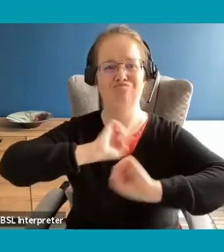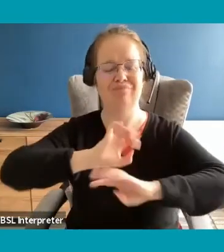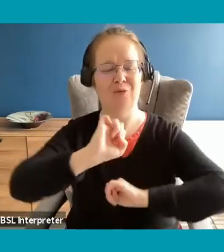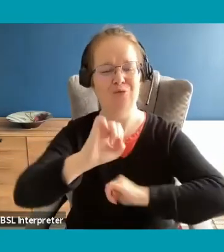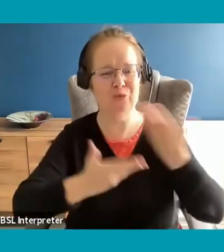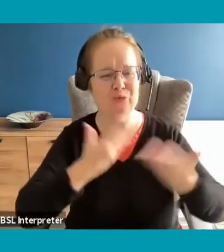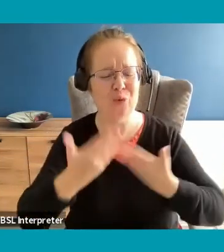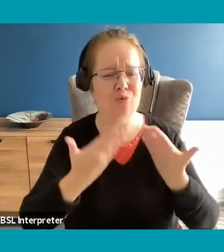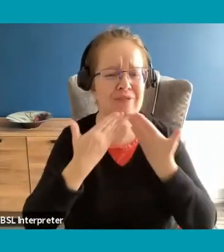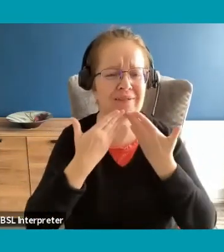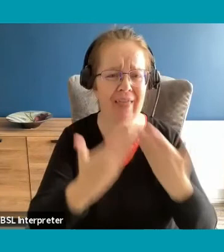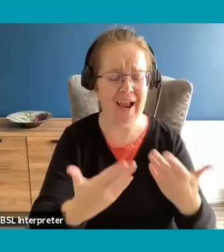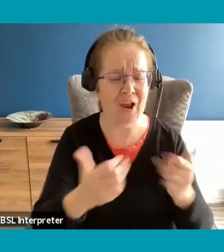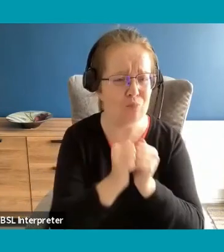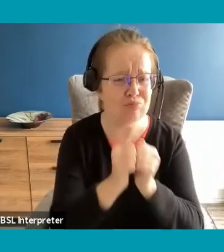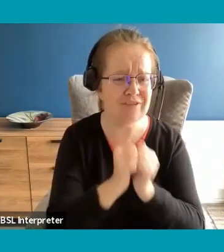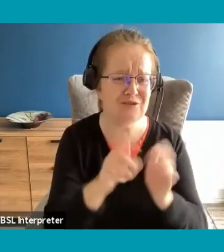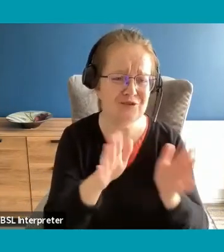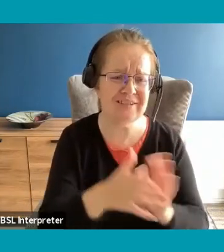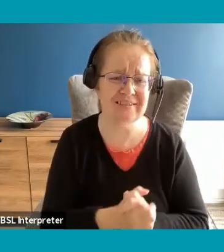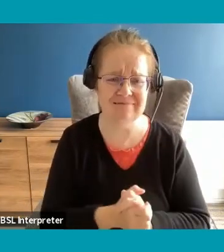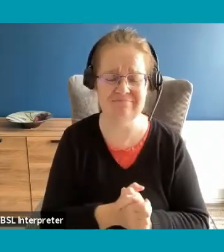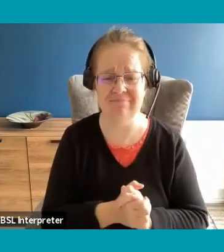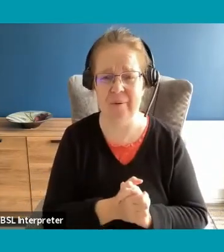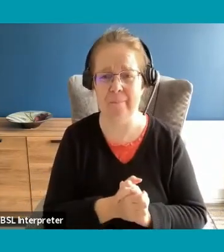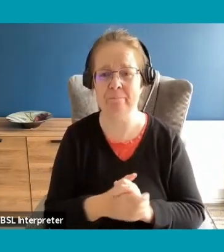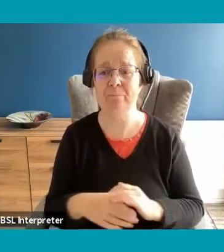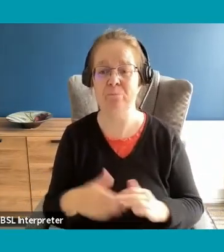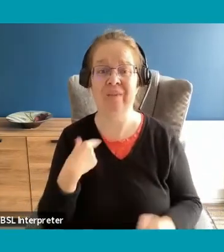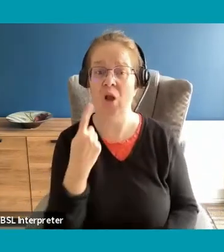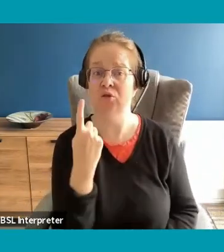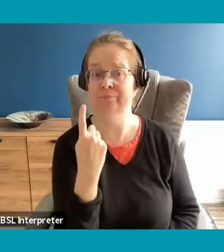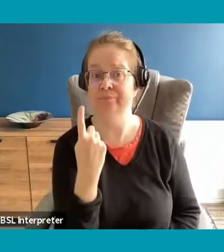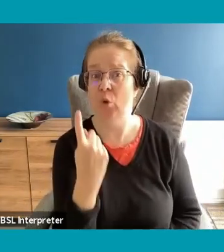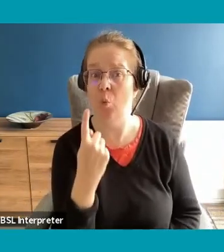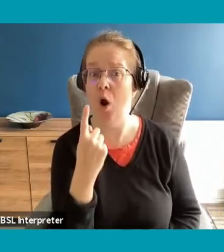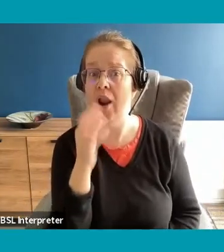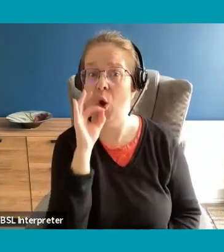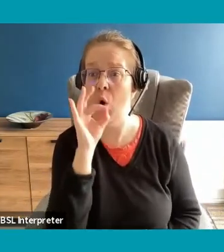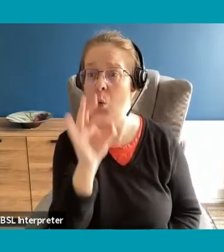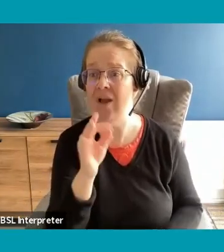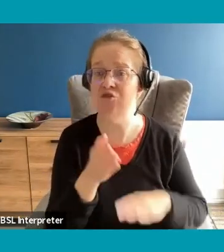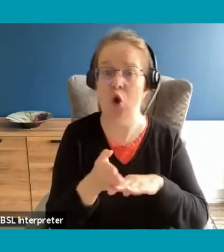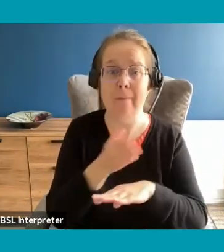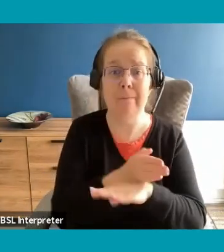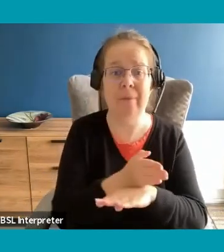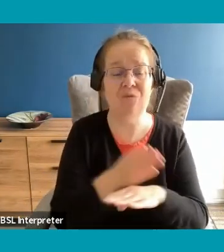Thank you. OK, I do have one question to ask before we go to Q&A if that's OK.